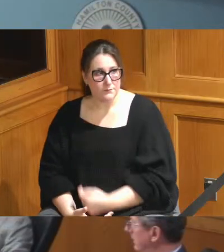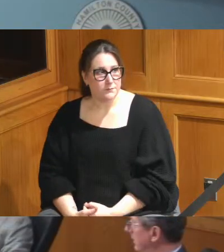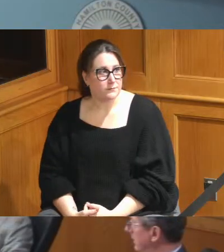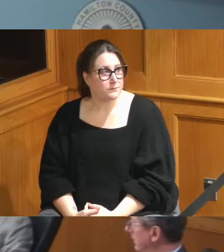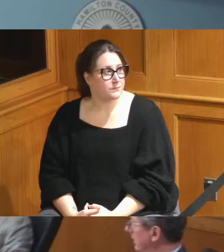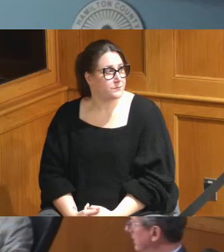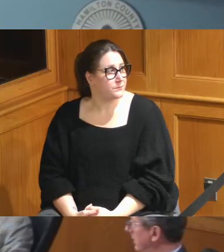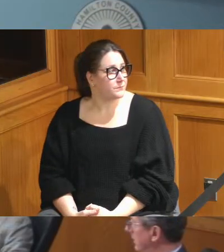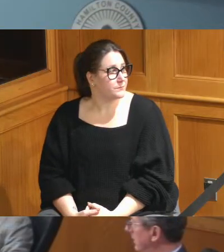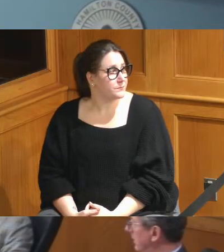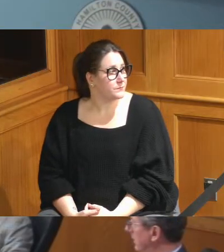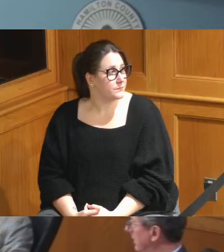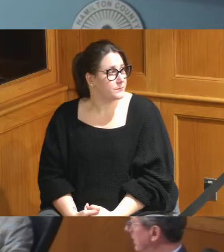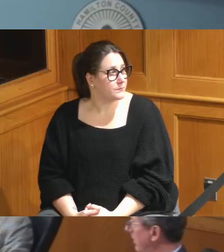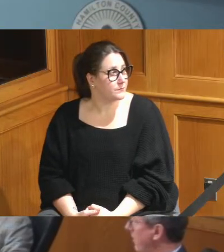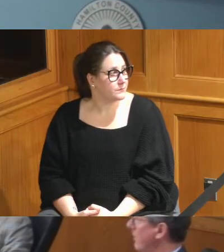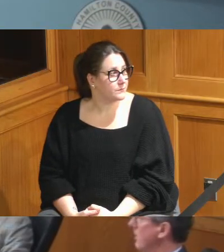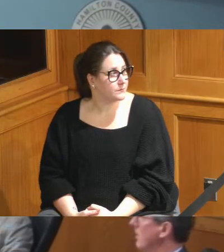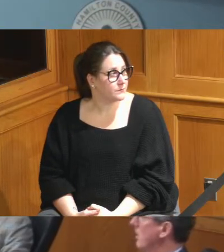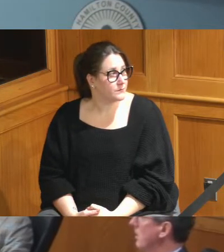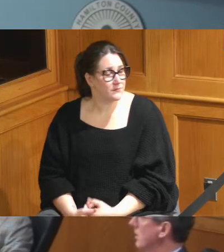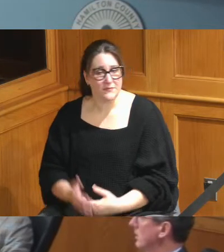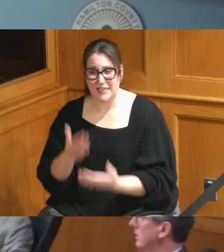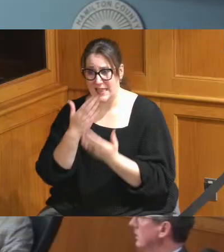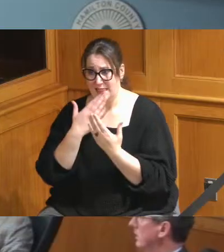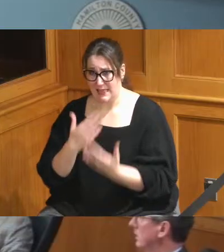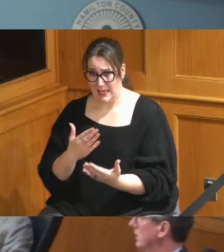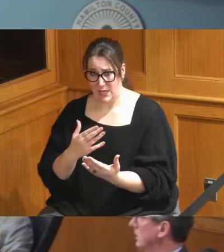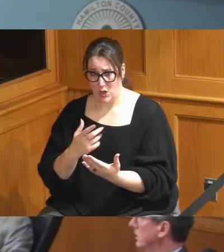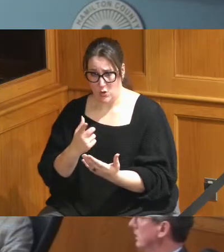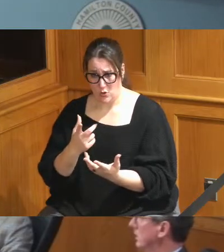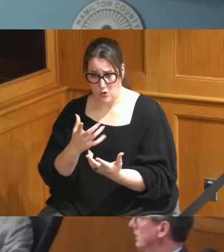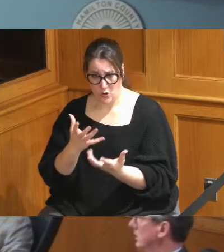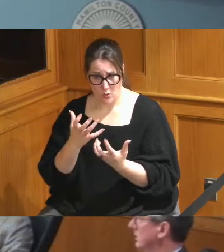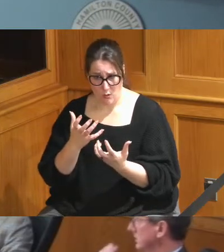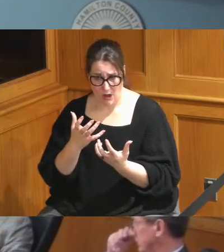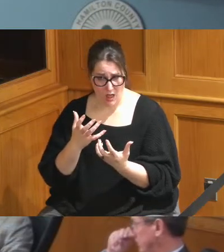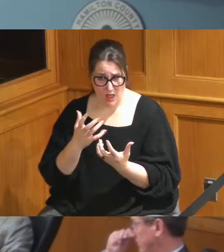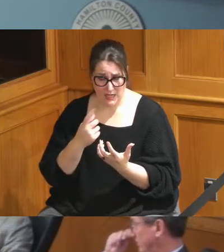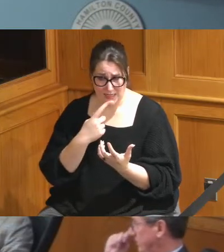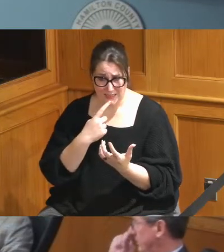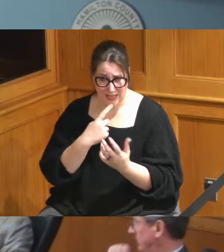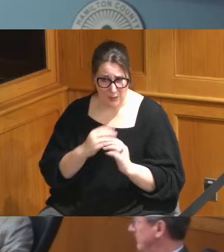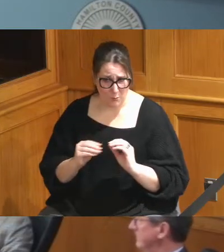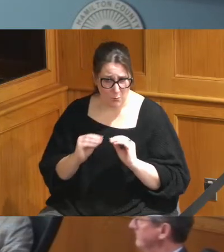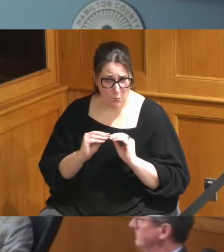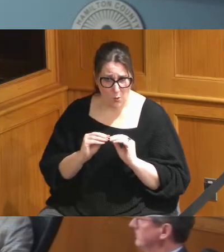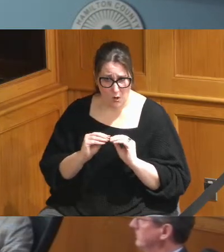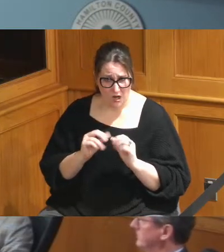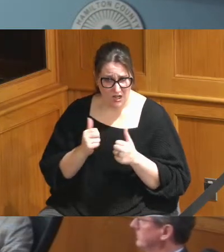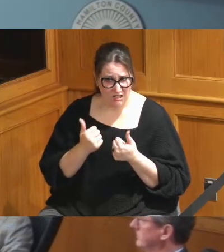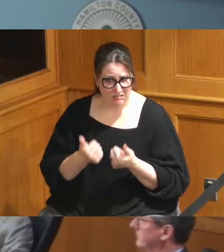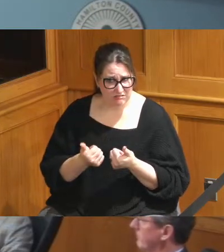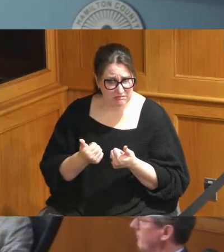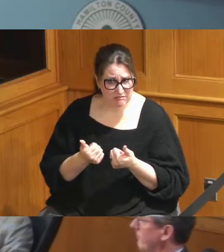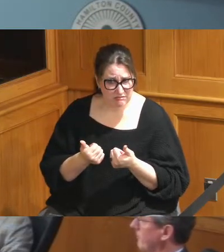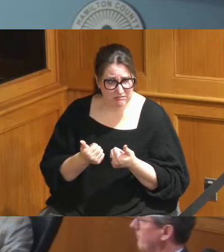Thank you. do we're we're finished. Do you want to round anything out or we good to go? Phil,